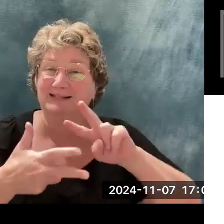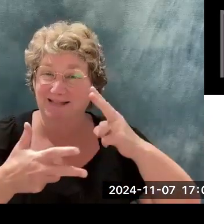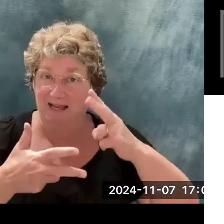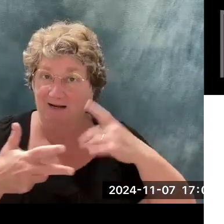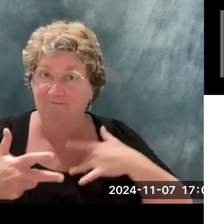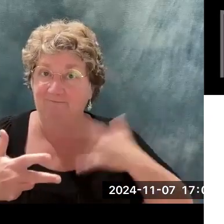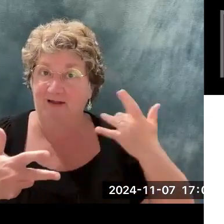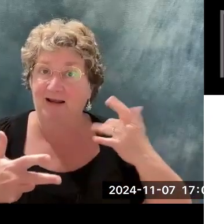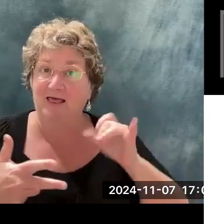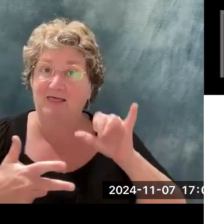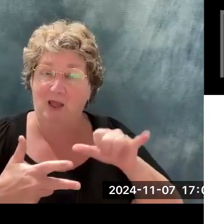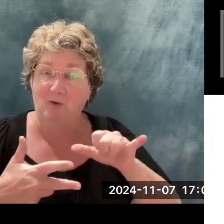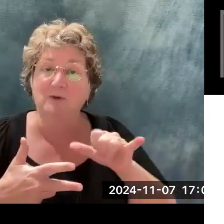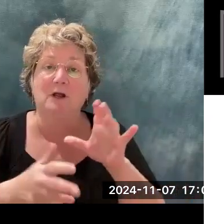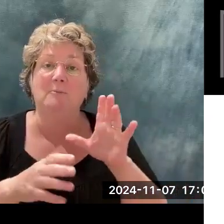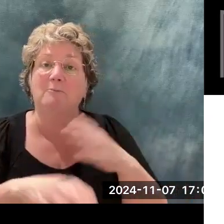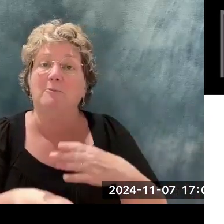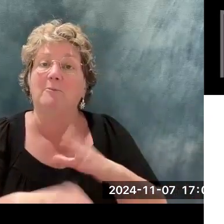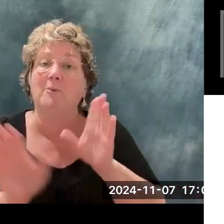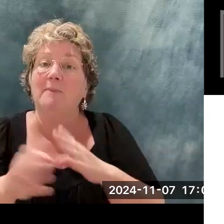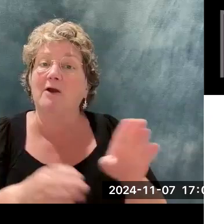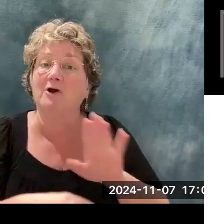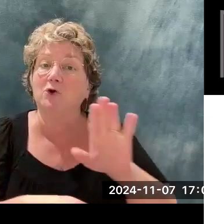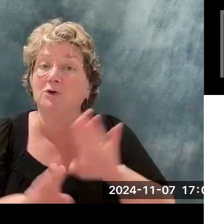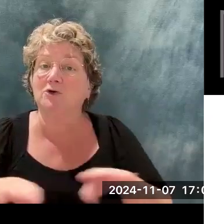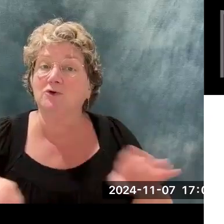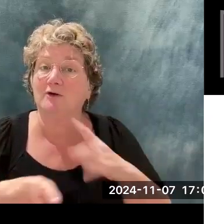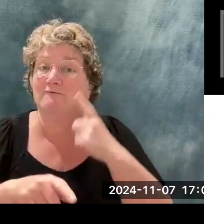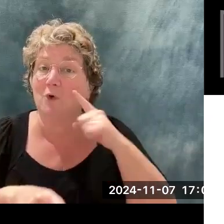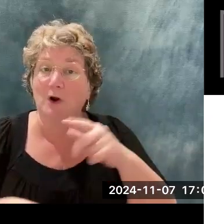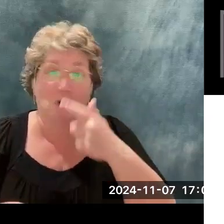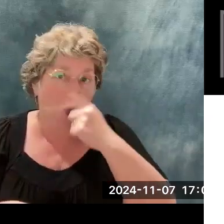Dr. Vermund from the Yale School of Public Health and the Global Virus Network.